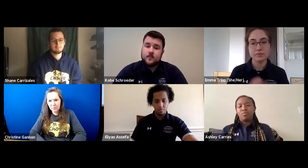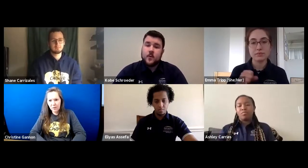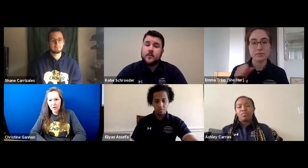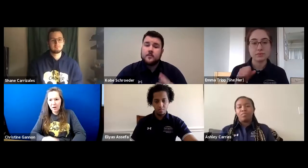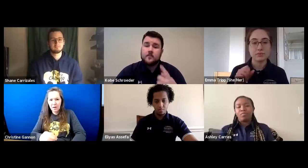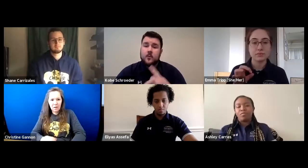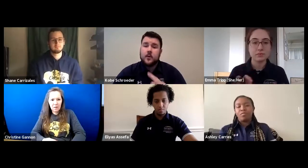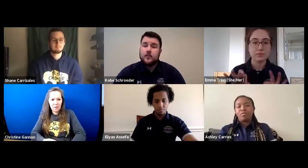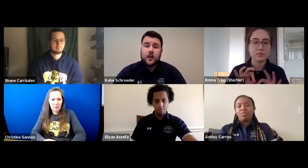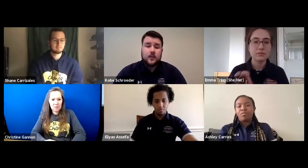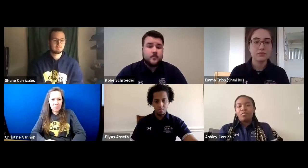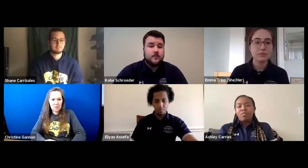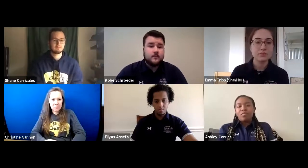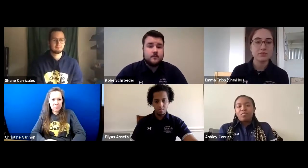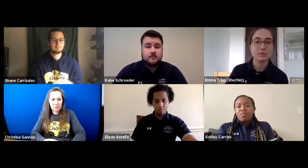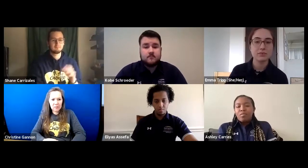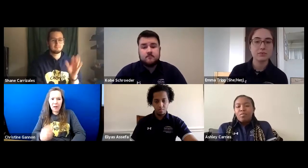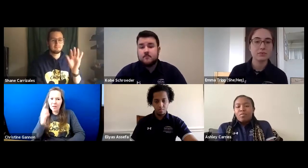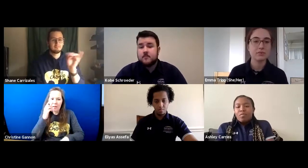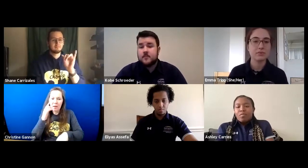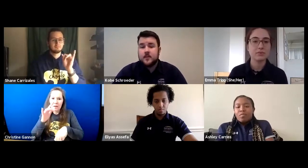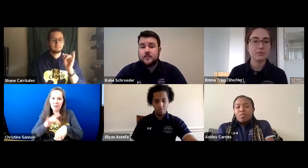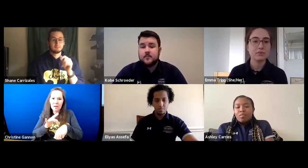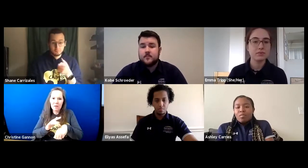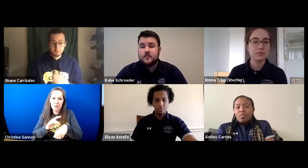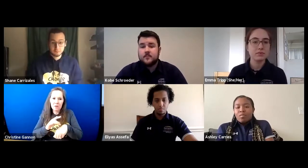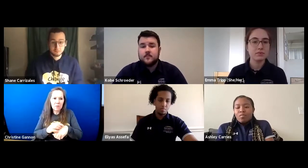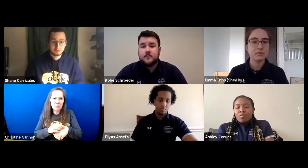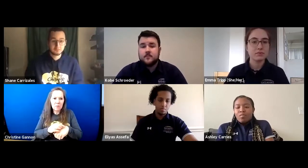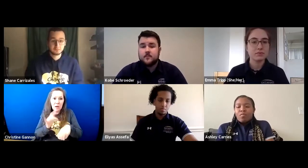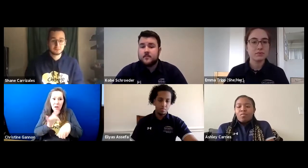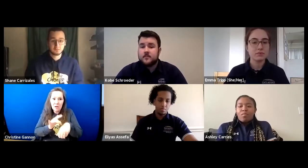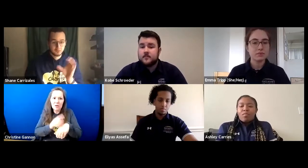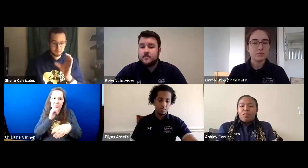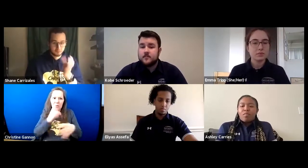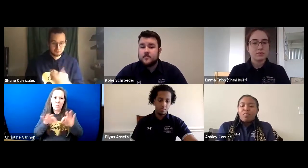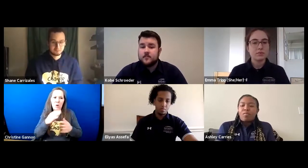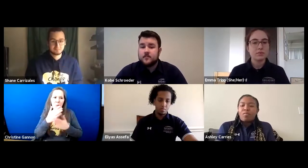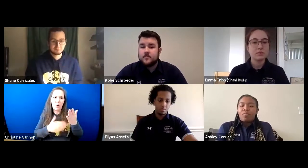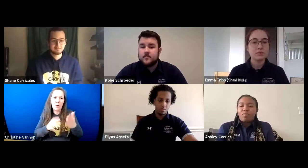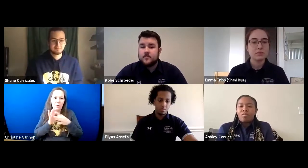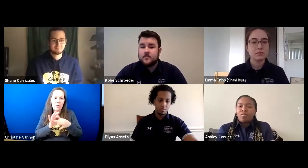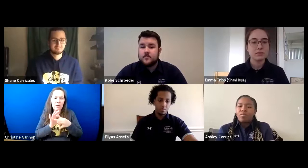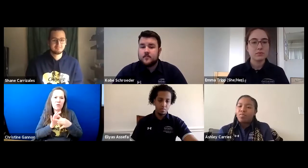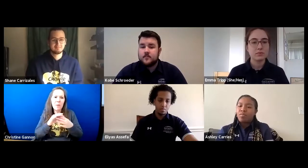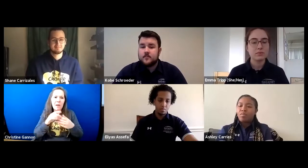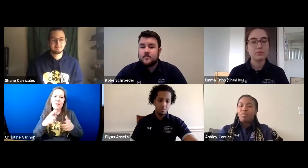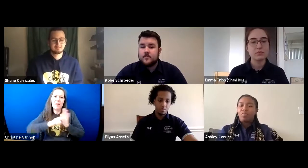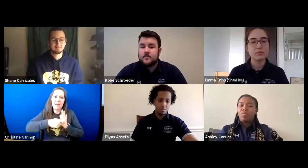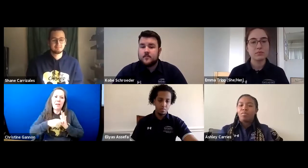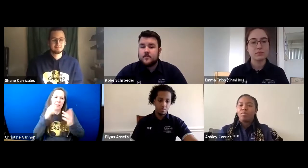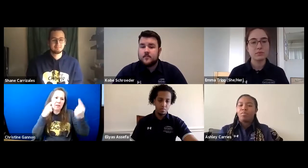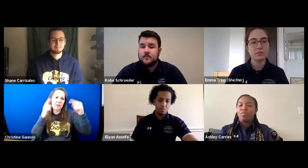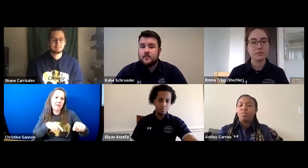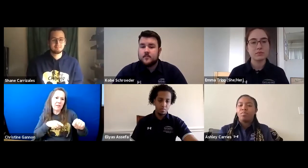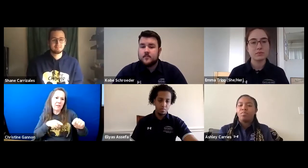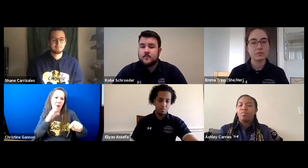>I think touch is a really important part of a relationship I think it’s really important to have consent and know what